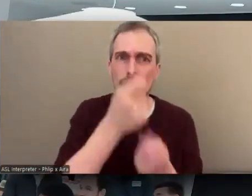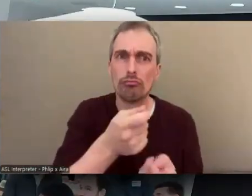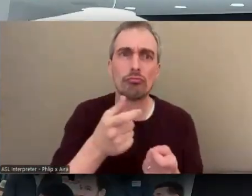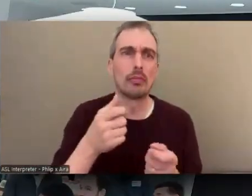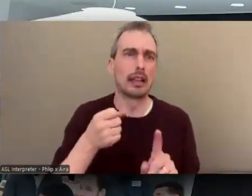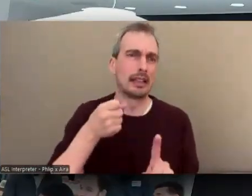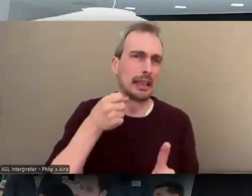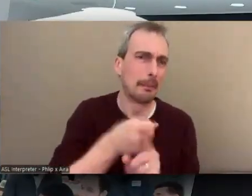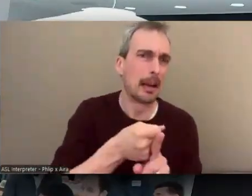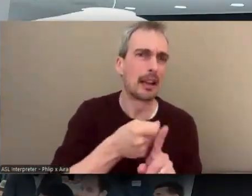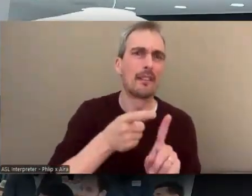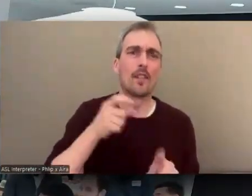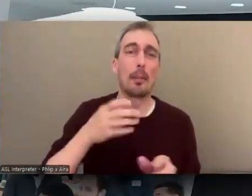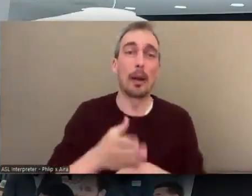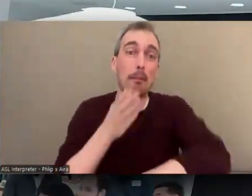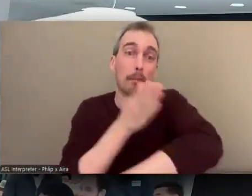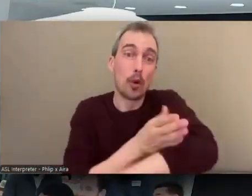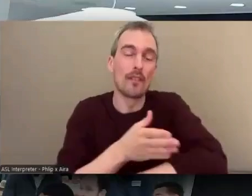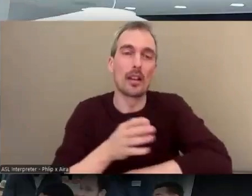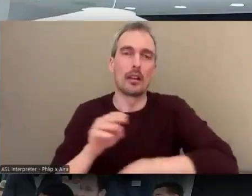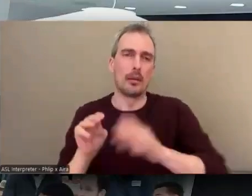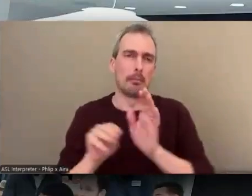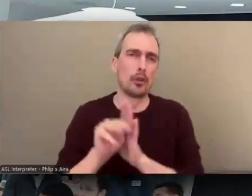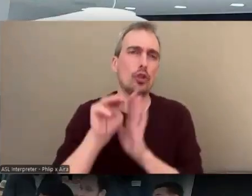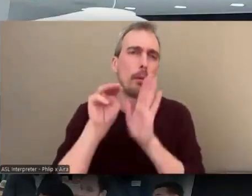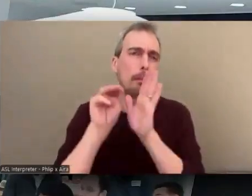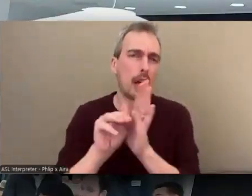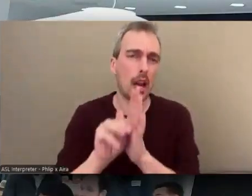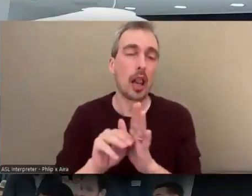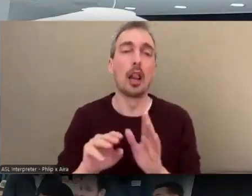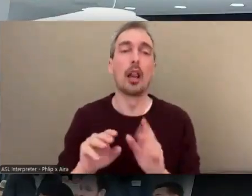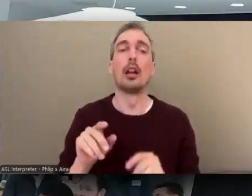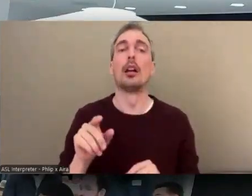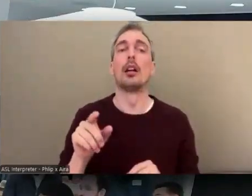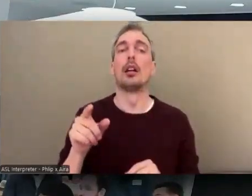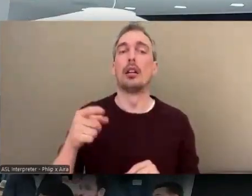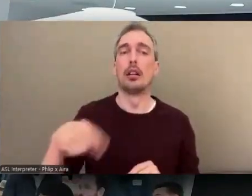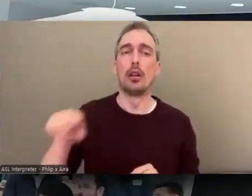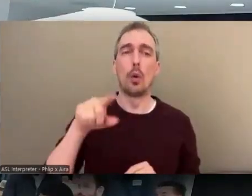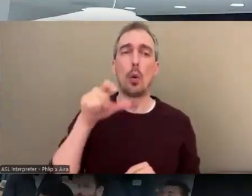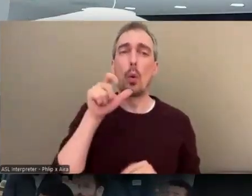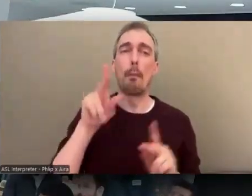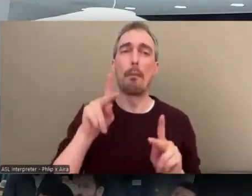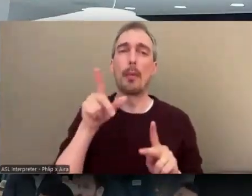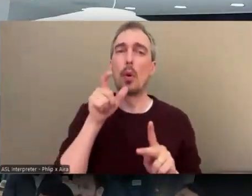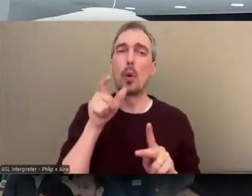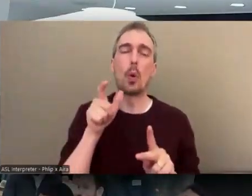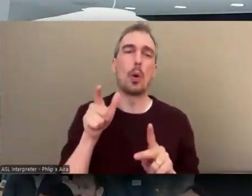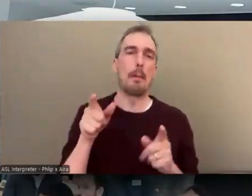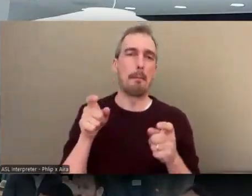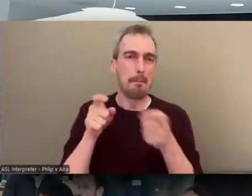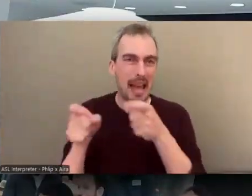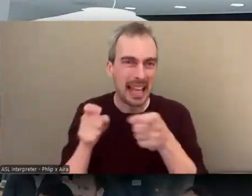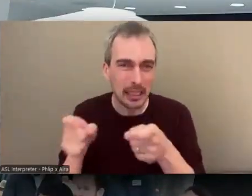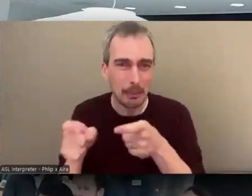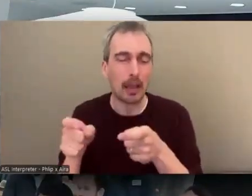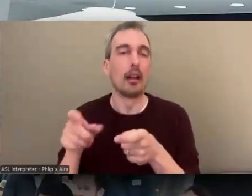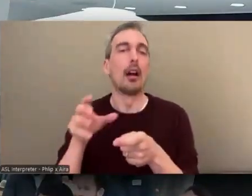the results of improvements in the maturity model -- have been management and folks not quite in the weeds. What's your experience? Yeah.